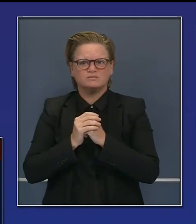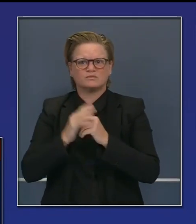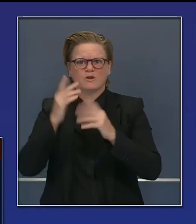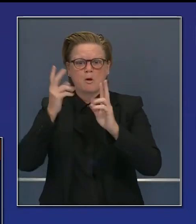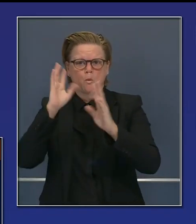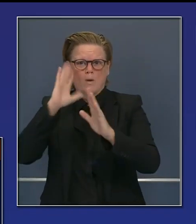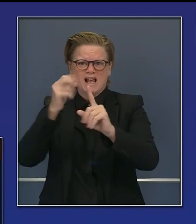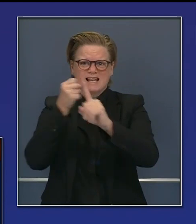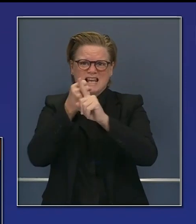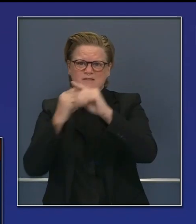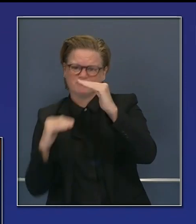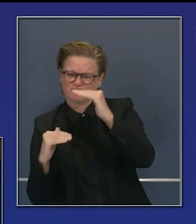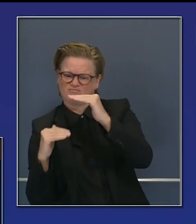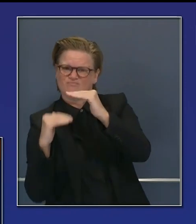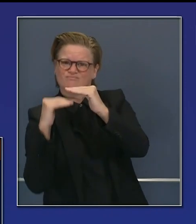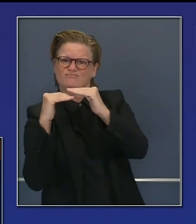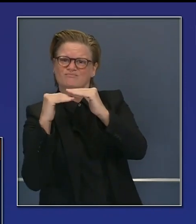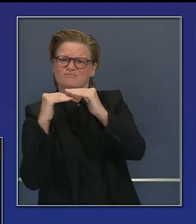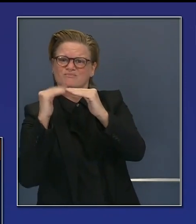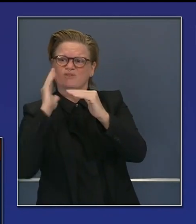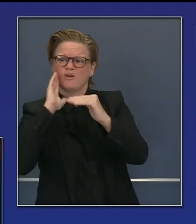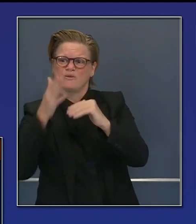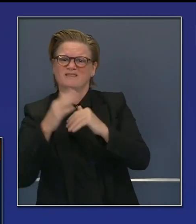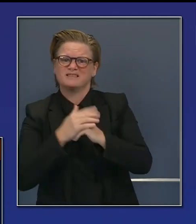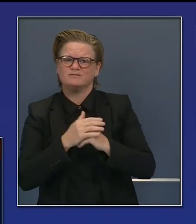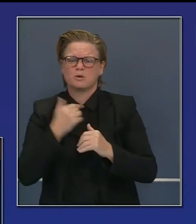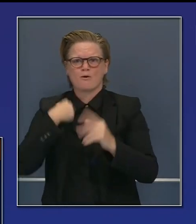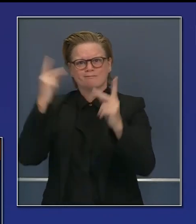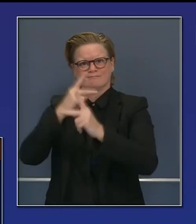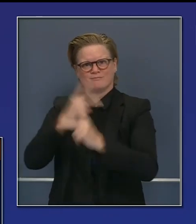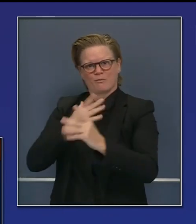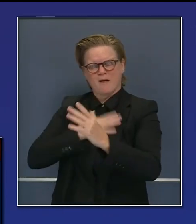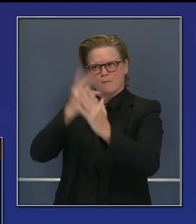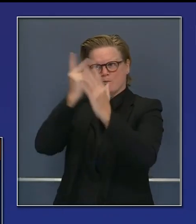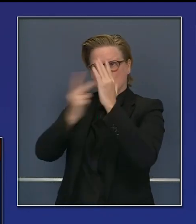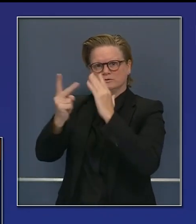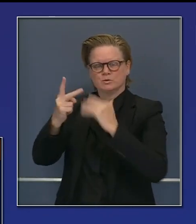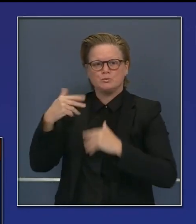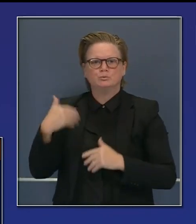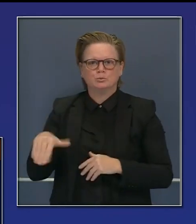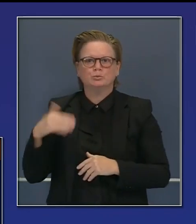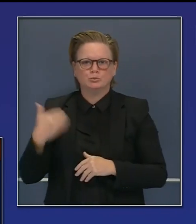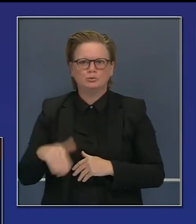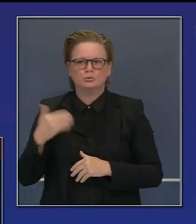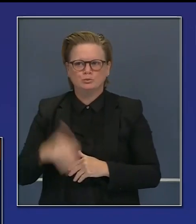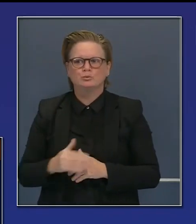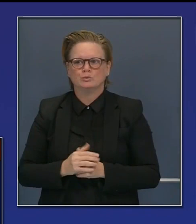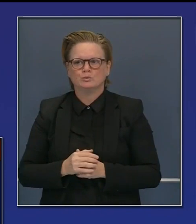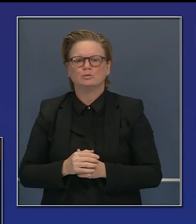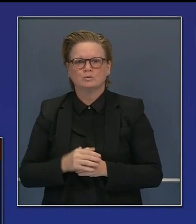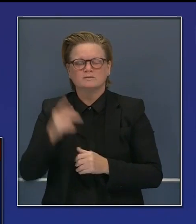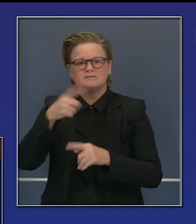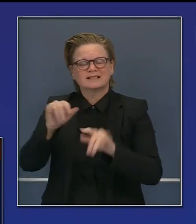THESE REGIONS, BY THE END OF THIS MONTH, WILL DROP BASED ON OUR CURRENT PROJECTIONS, BELOW